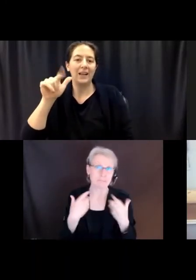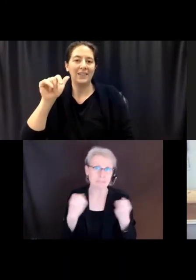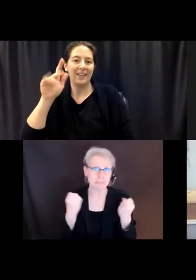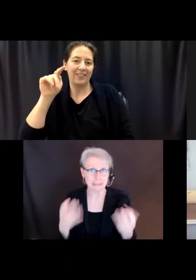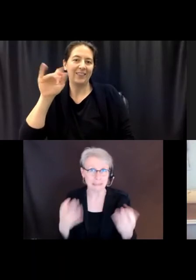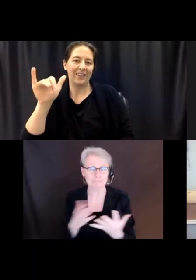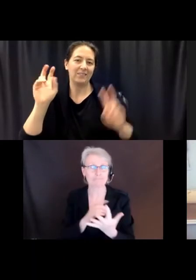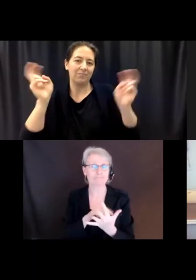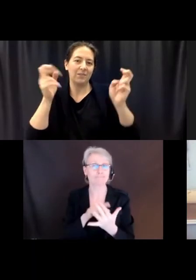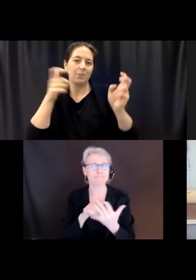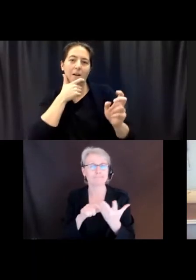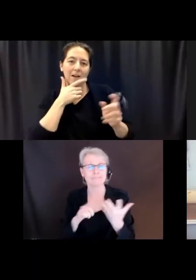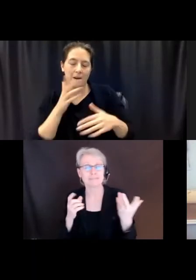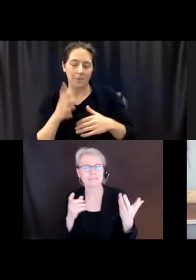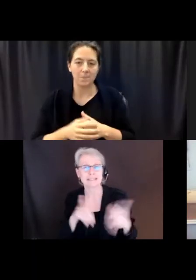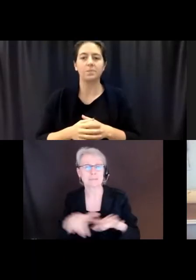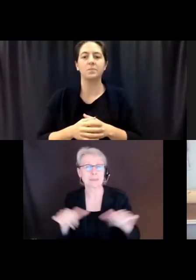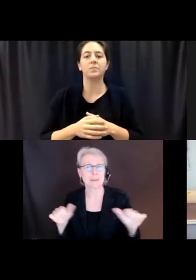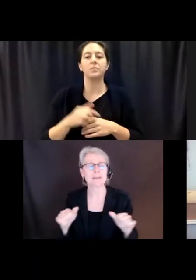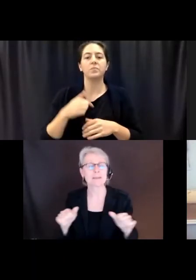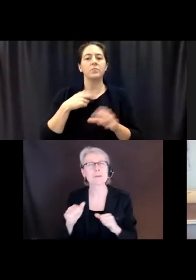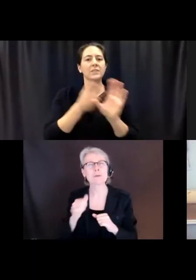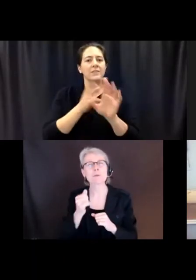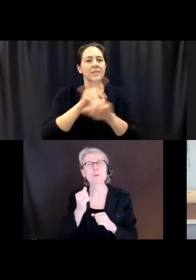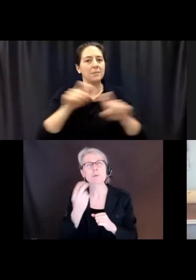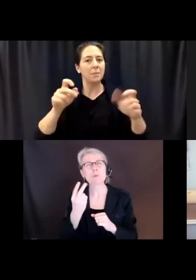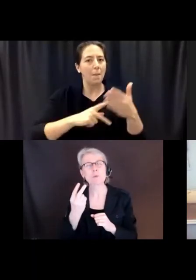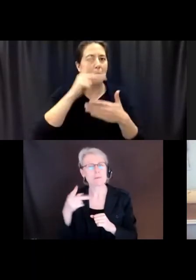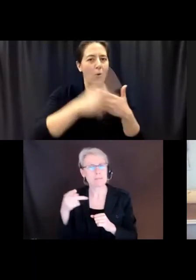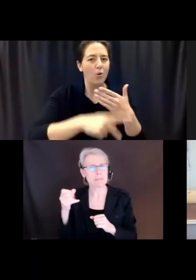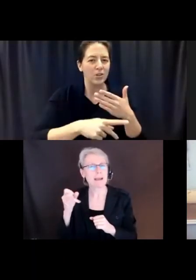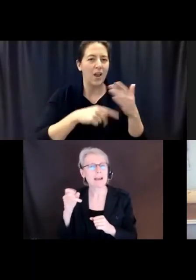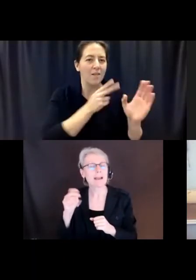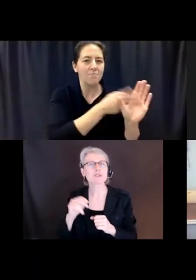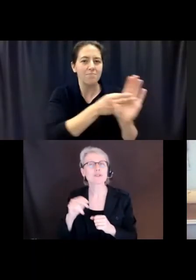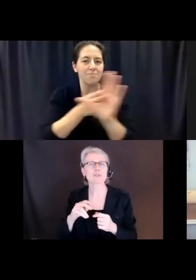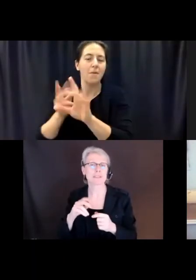MY TWO MAIN PASSIONS AT THIS MOMENT IS MY DANCE CREW ILL ABILITY. RIGHT HERE YOU CAN